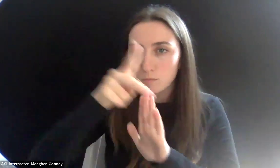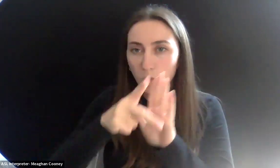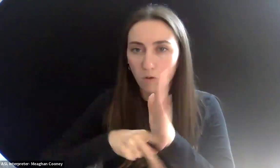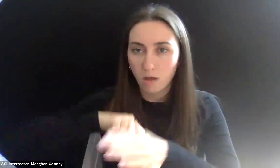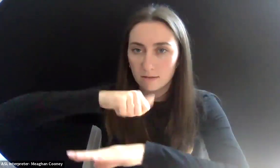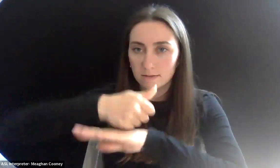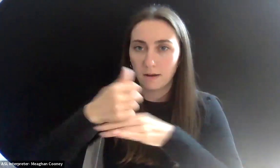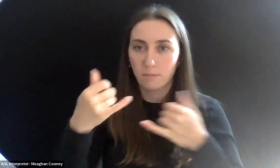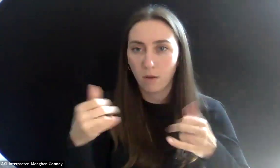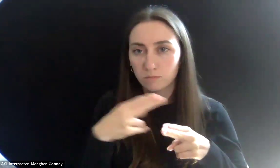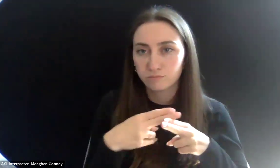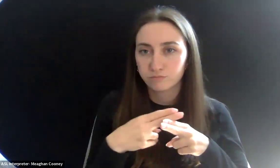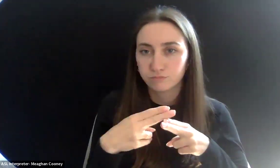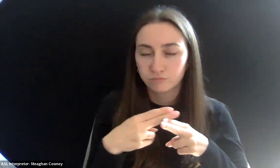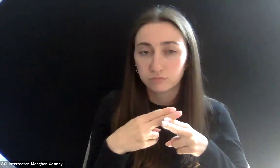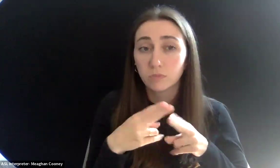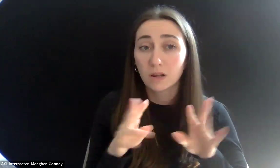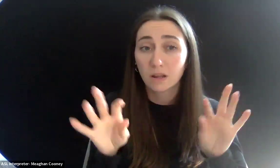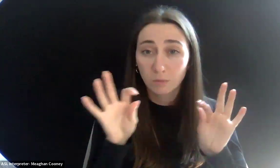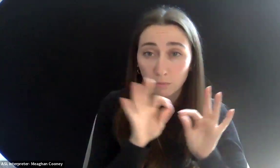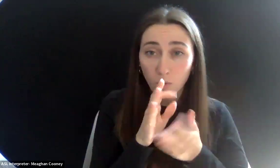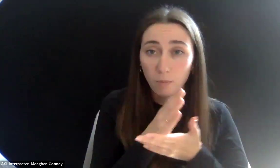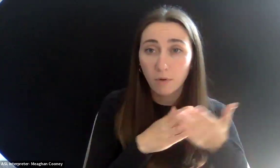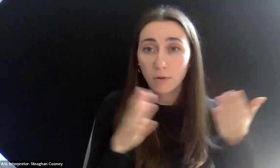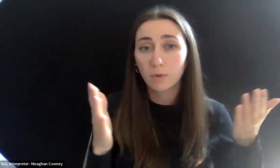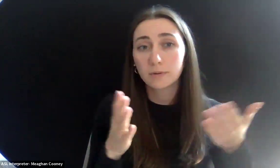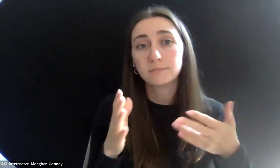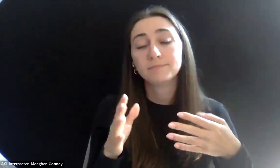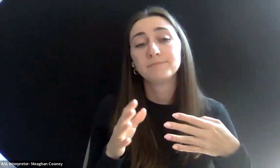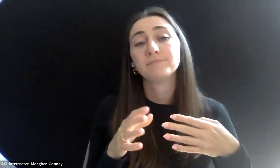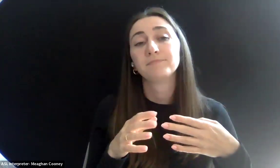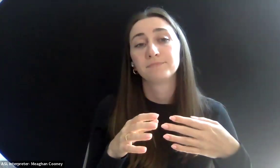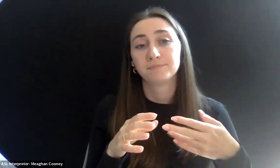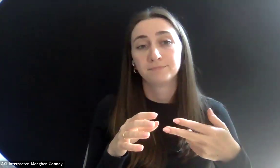and the key components presently are that all new project filings